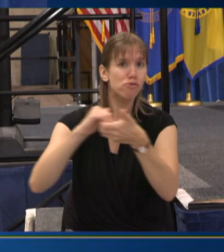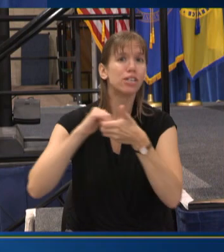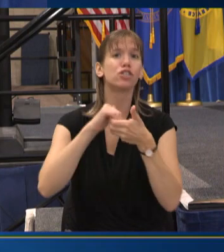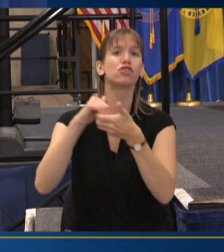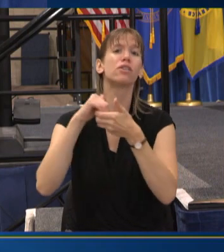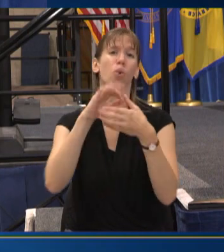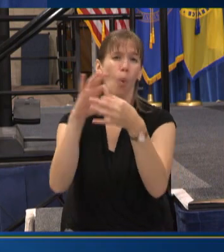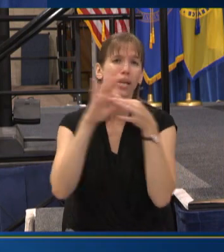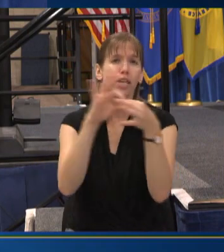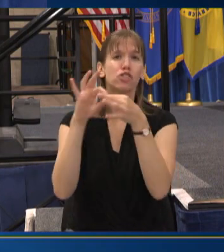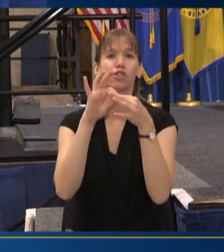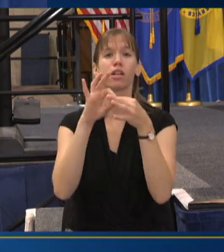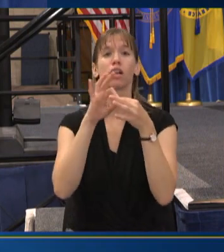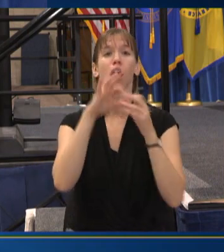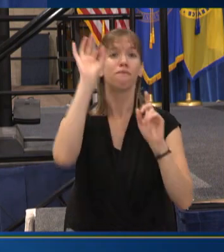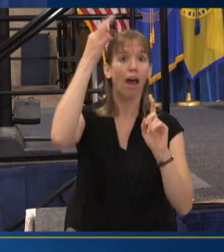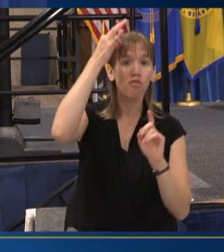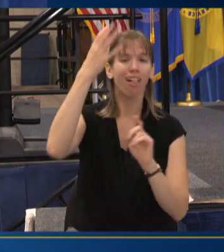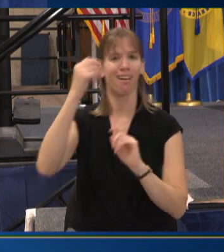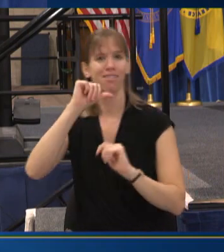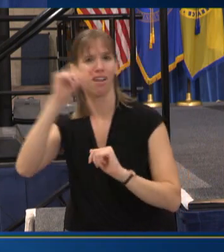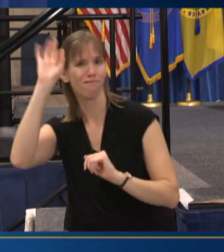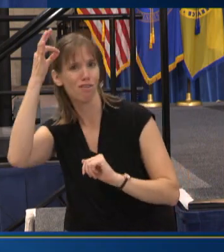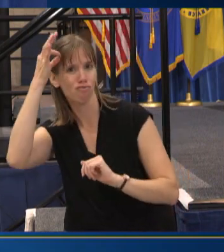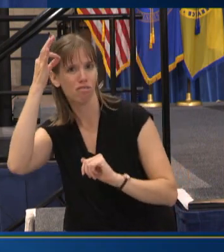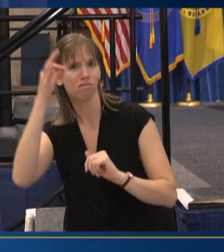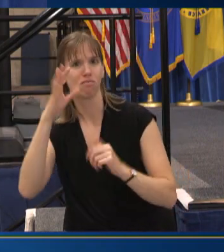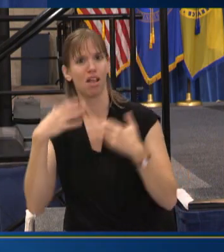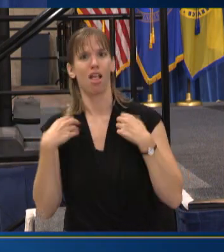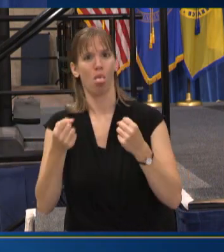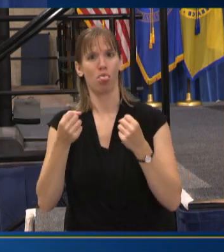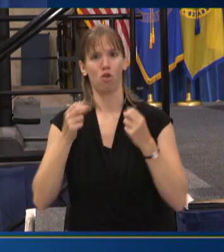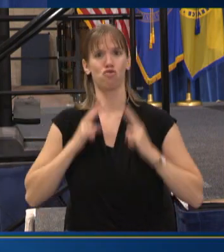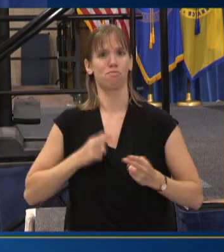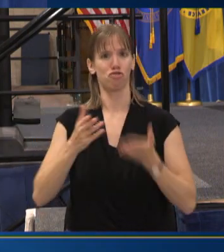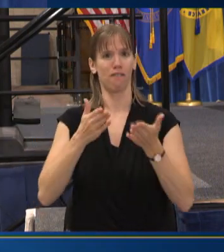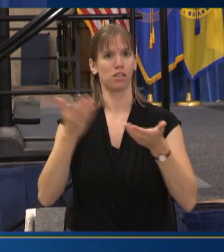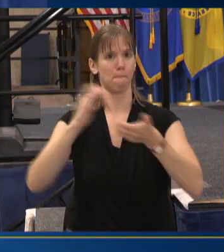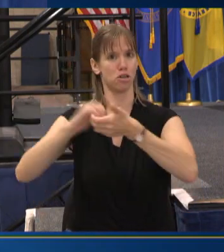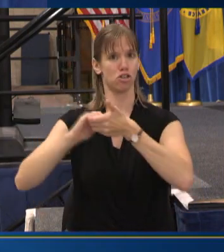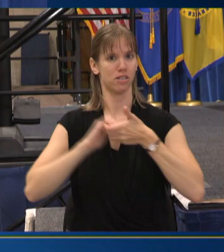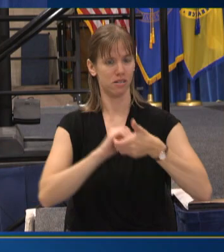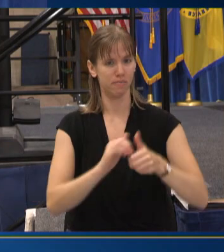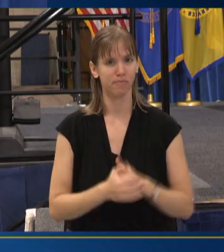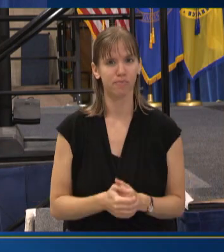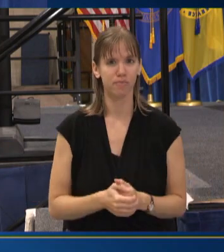federal and nonfederal health and human service partners. We have an opportunity to engage and